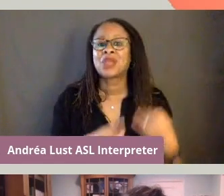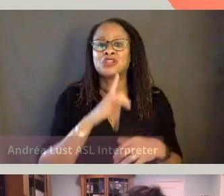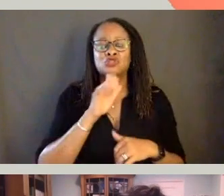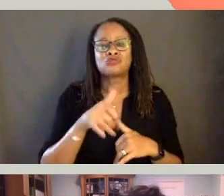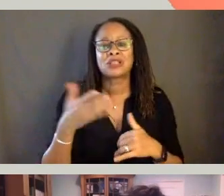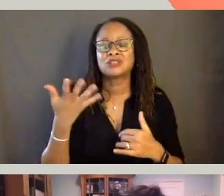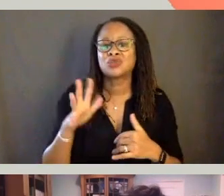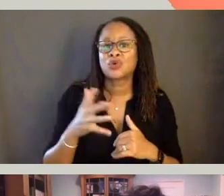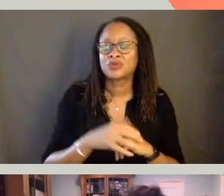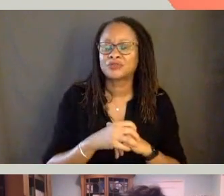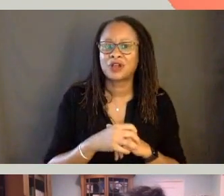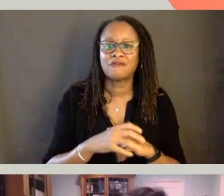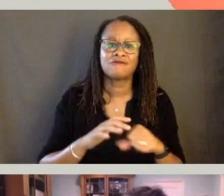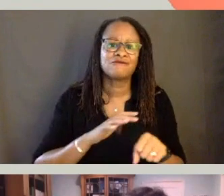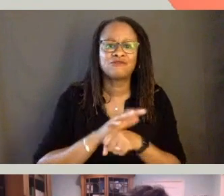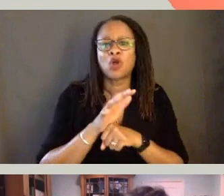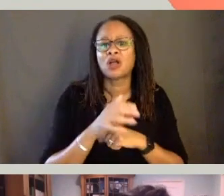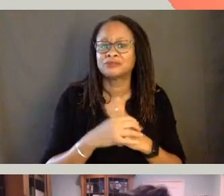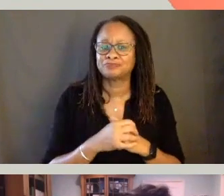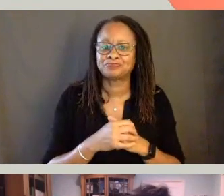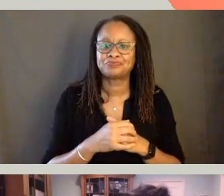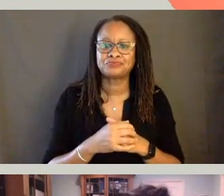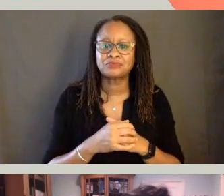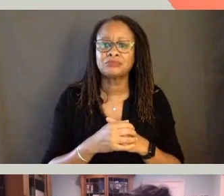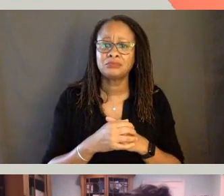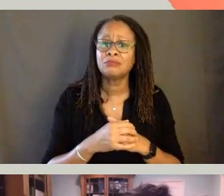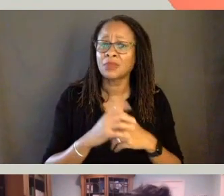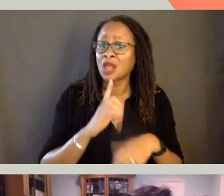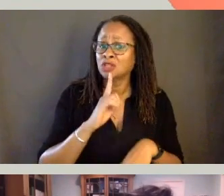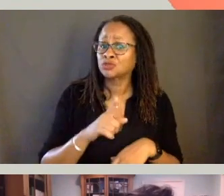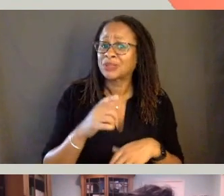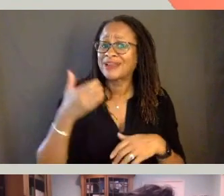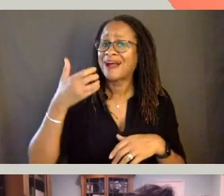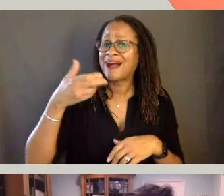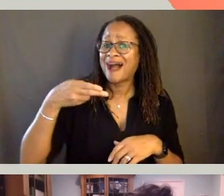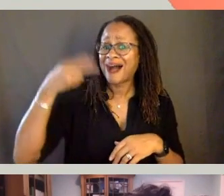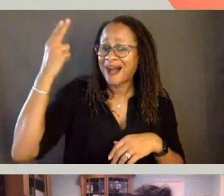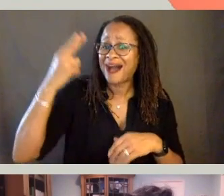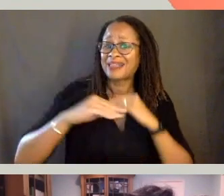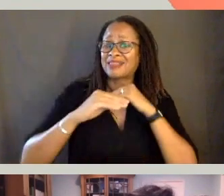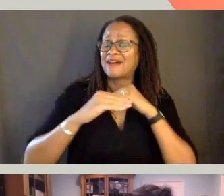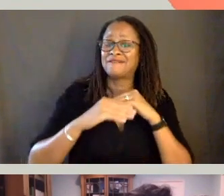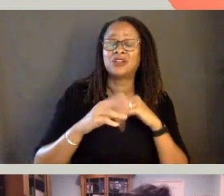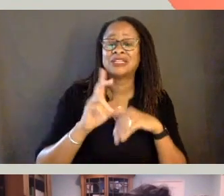I think that there is unfortunately a high level of distrust of folks like us, right?